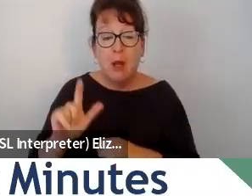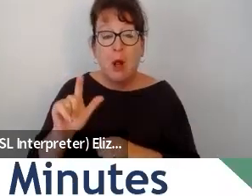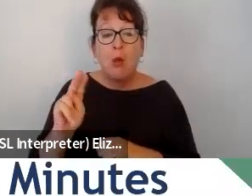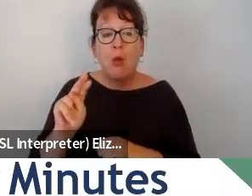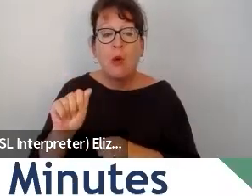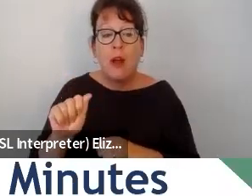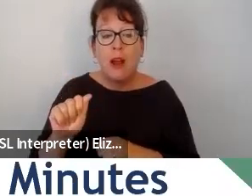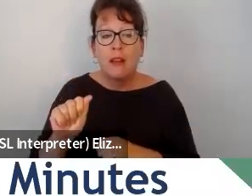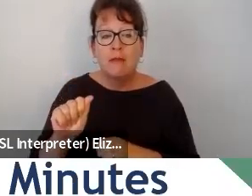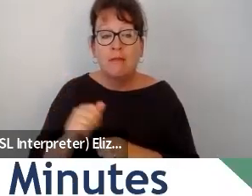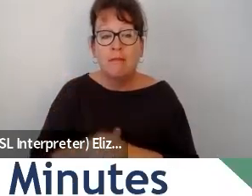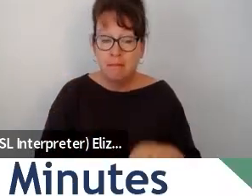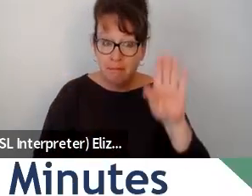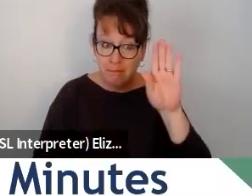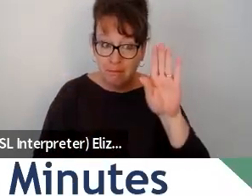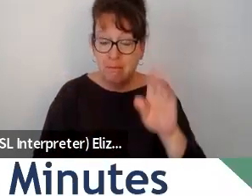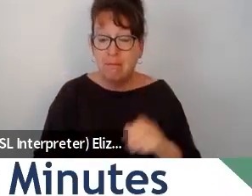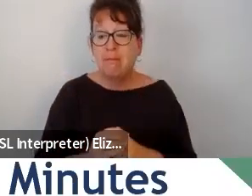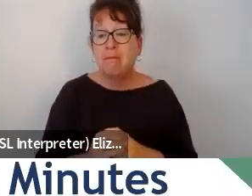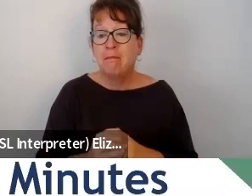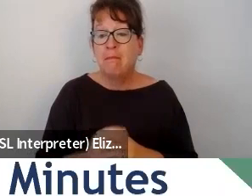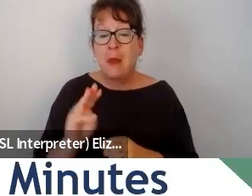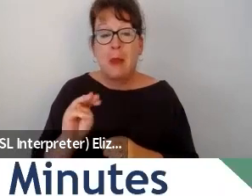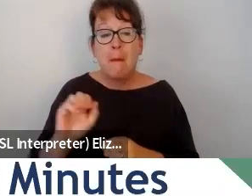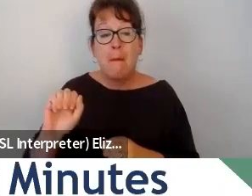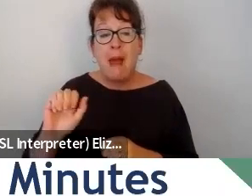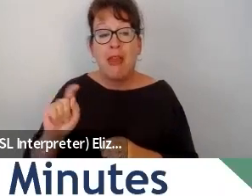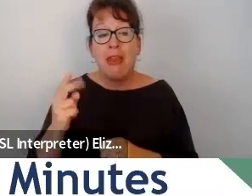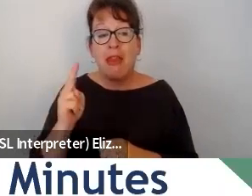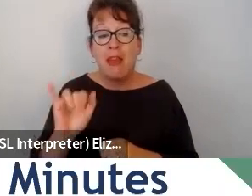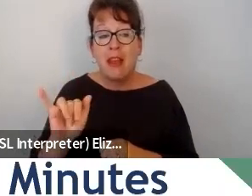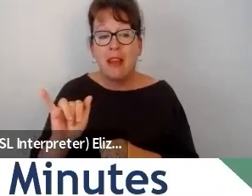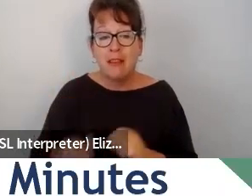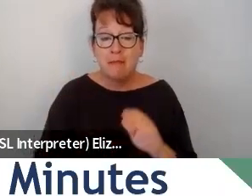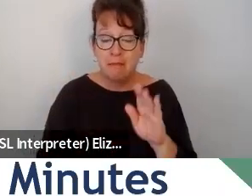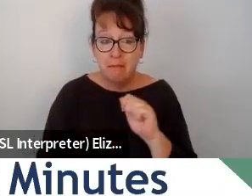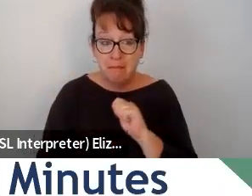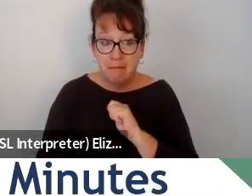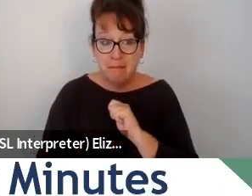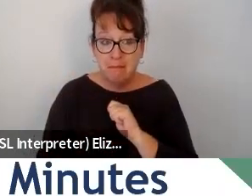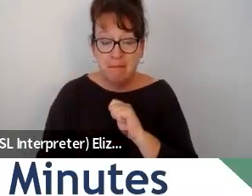for greenhouse gases for heavy-duty trucks and multi-pollutant standards for light-duty